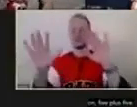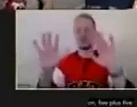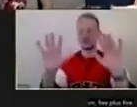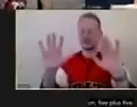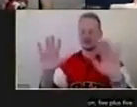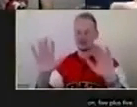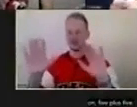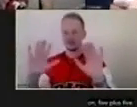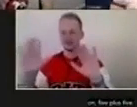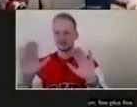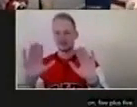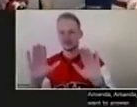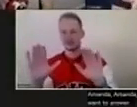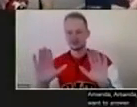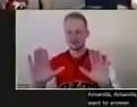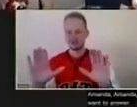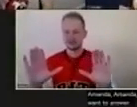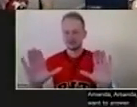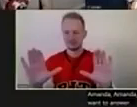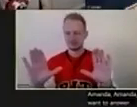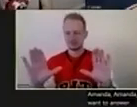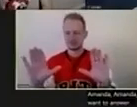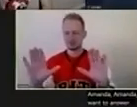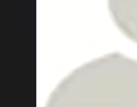Matt: Wait, hold up, hold up. Hmm, let me think.